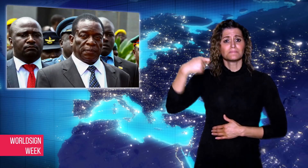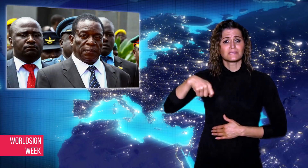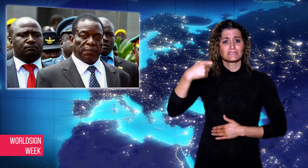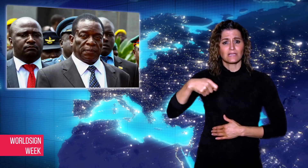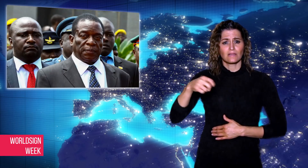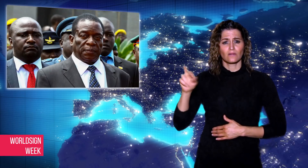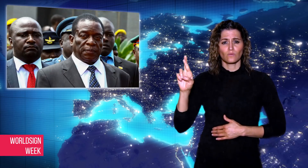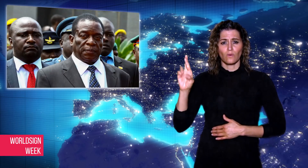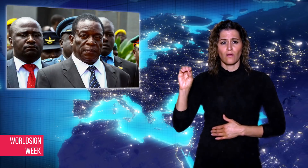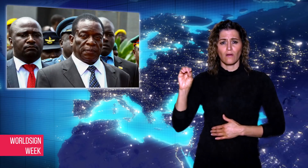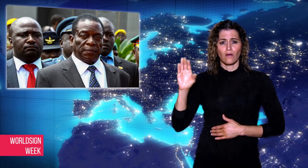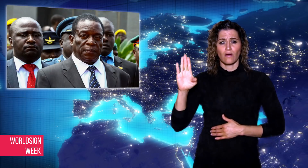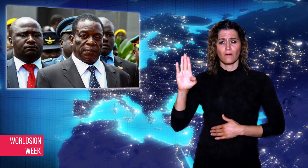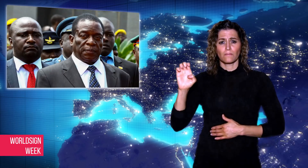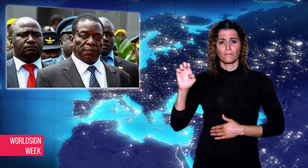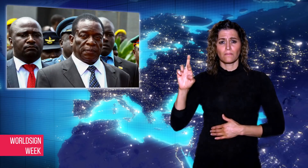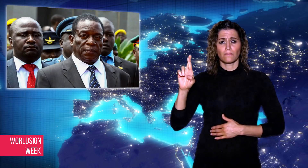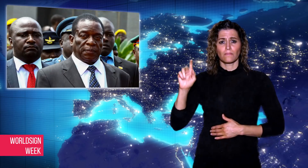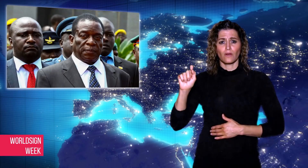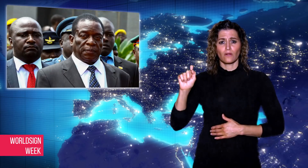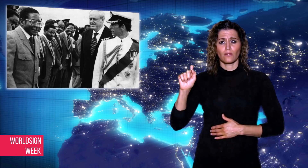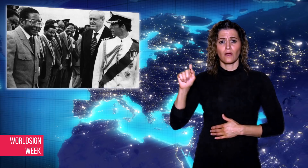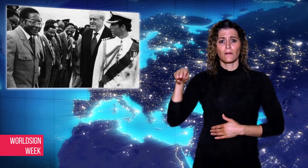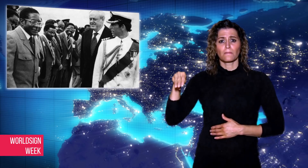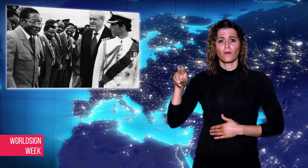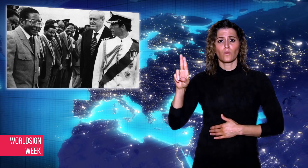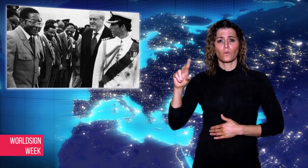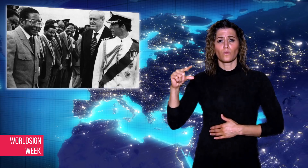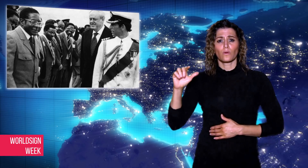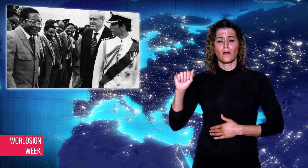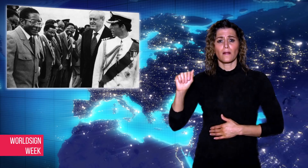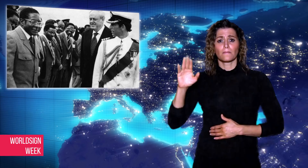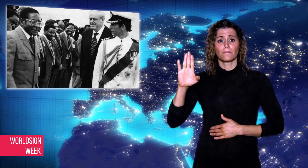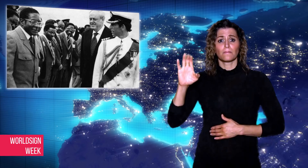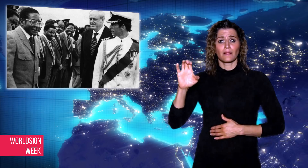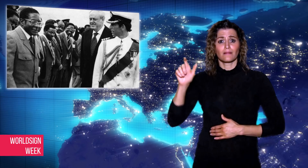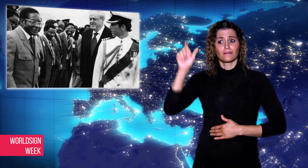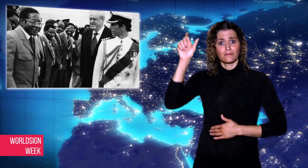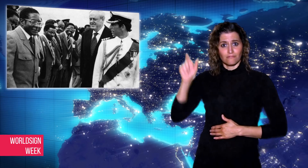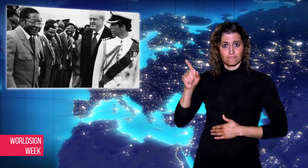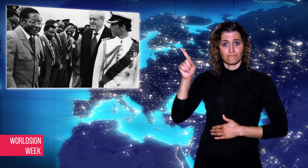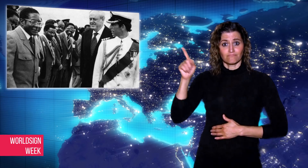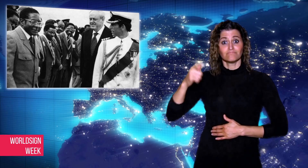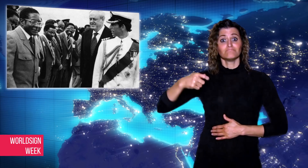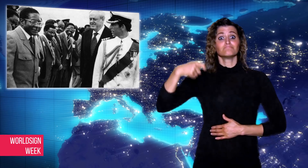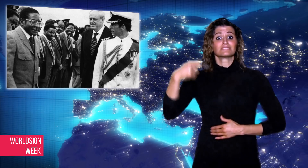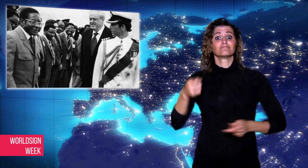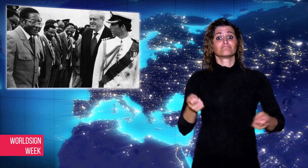week. The atmosphere was described as